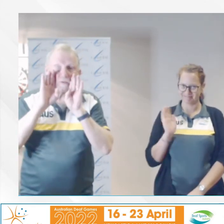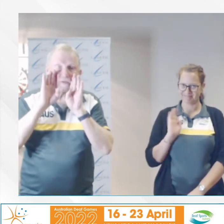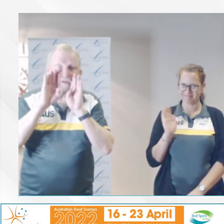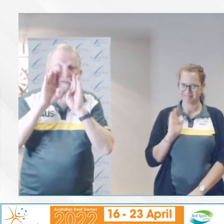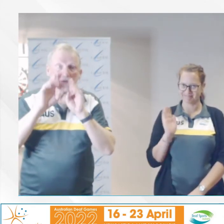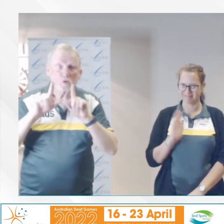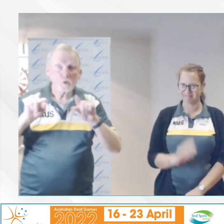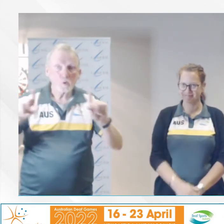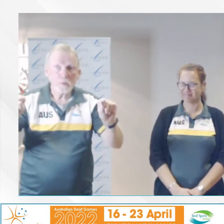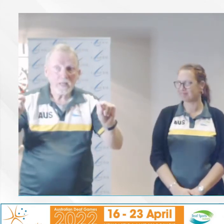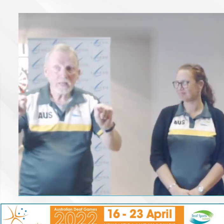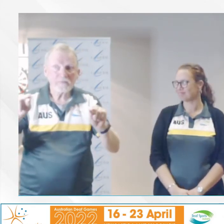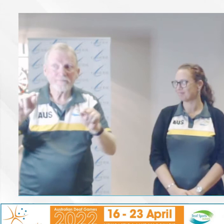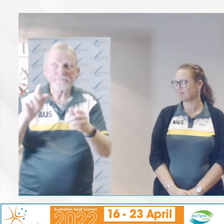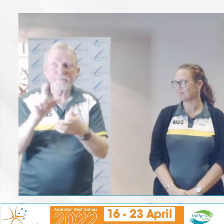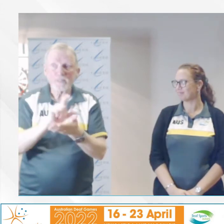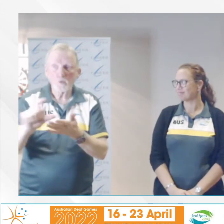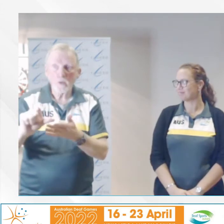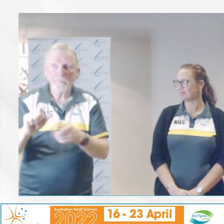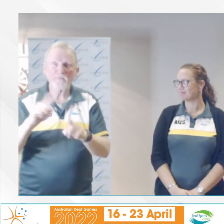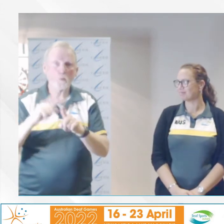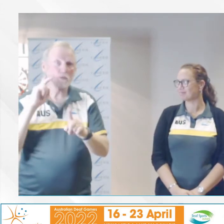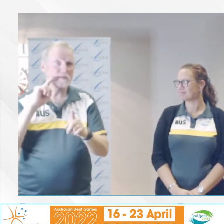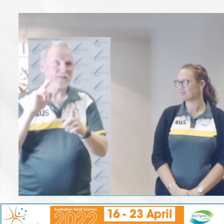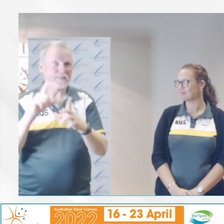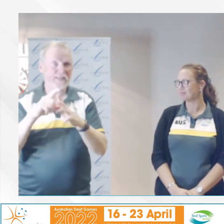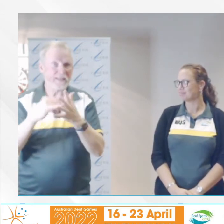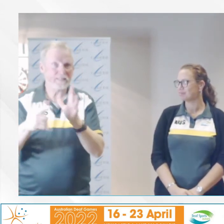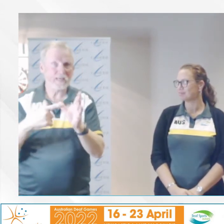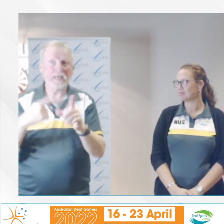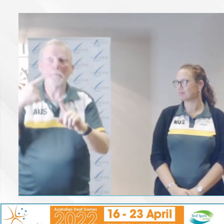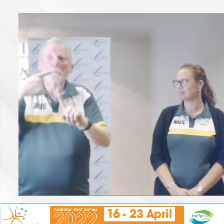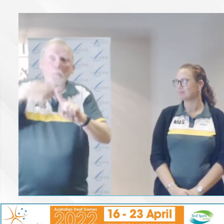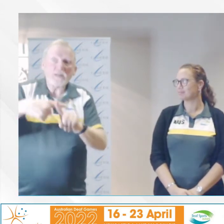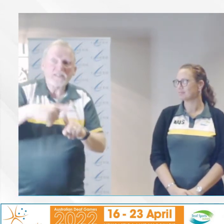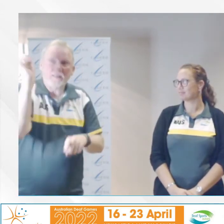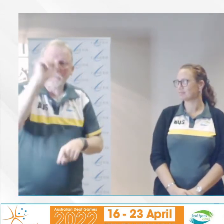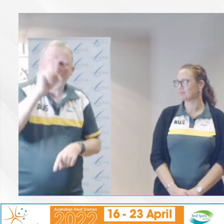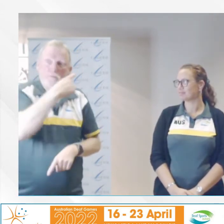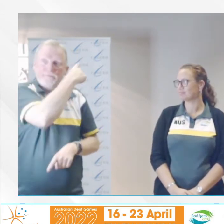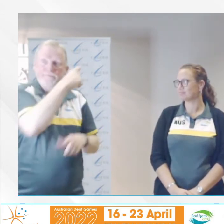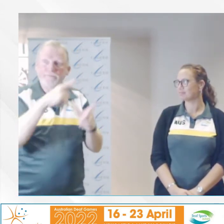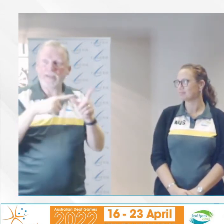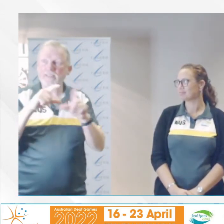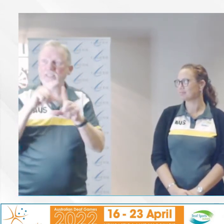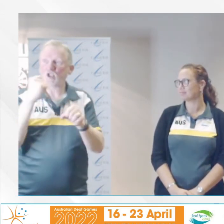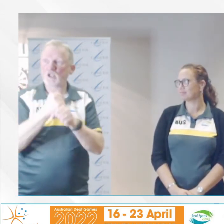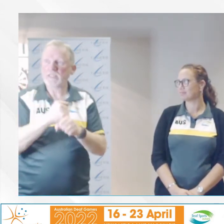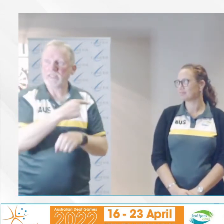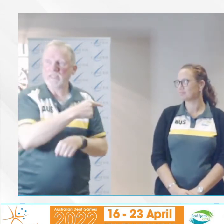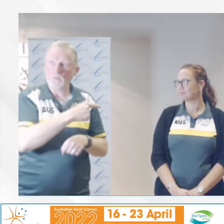for facebook the twitter the instagram so if you see death sports australia on social media